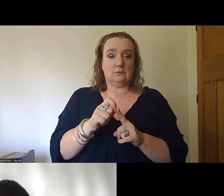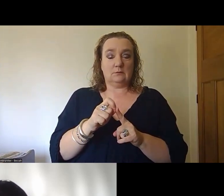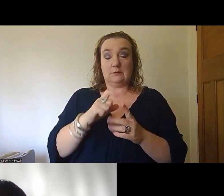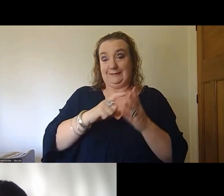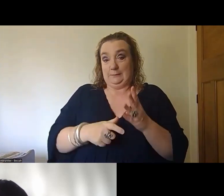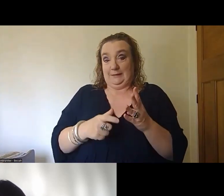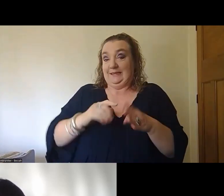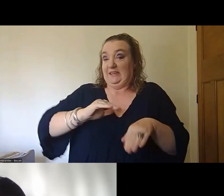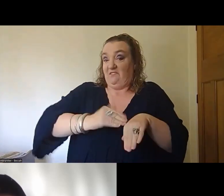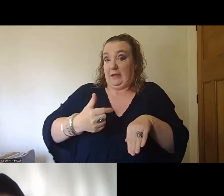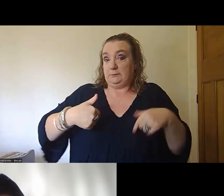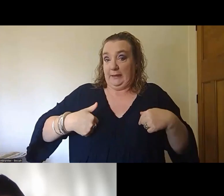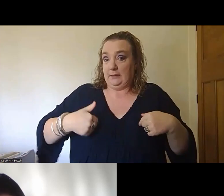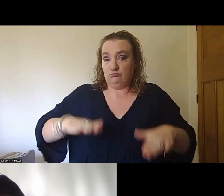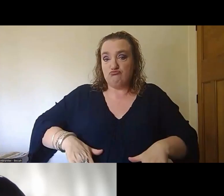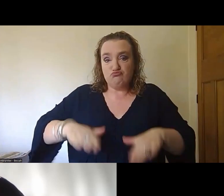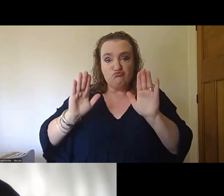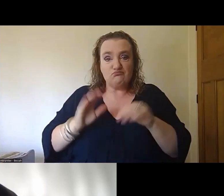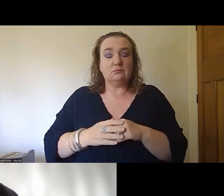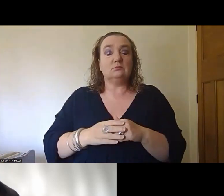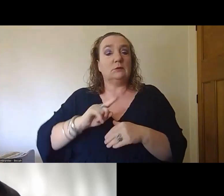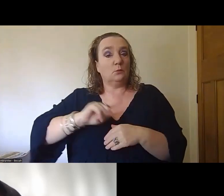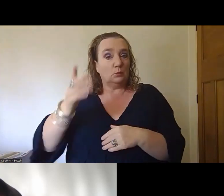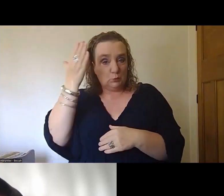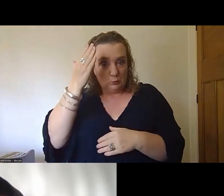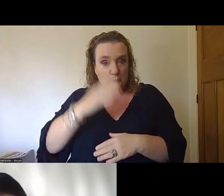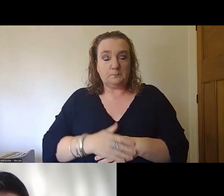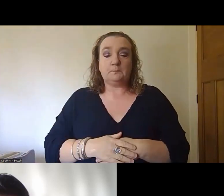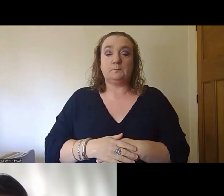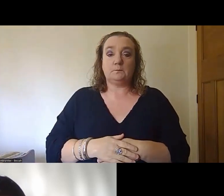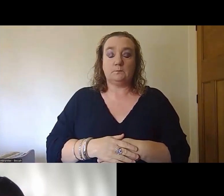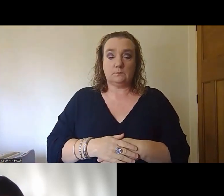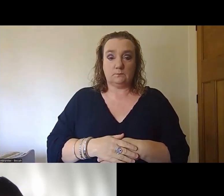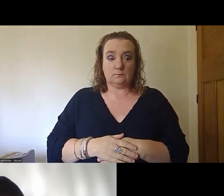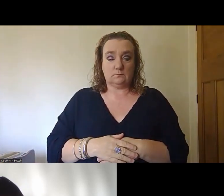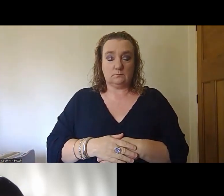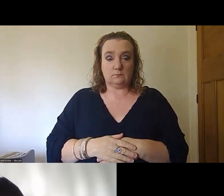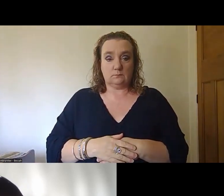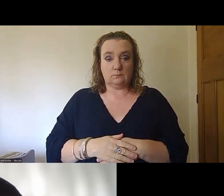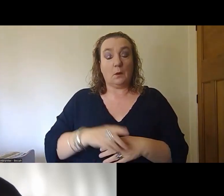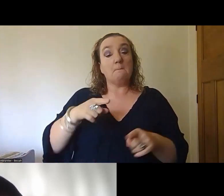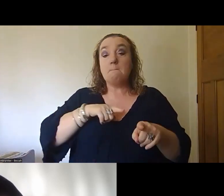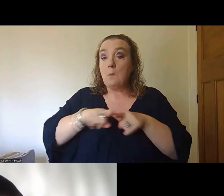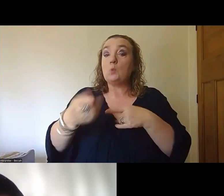that affected me sort of growing up and going to school, but I was mainly mainstream educated.